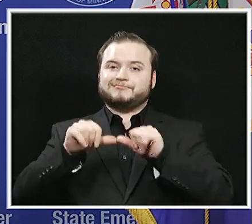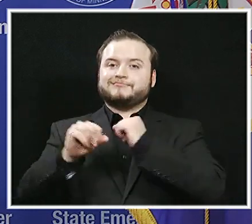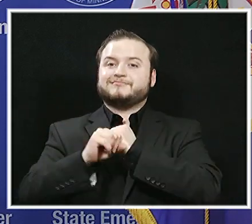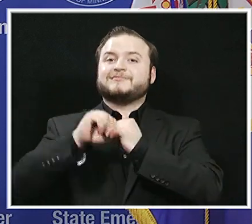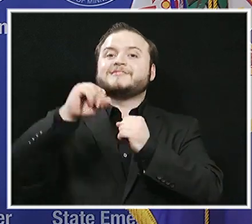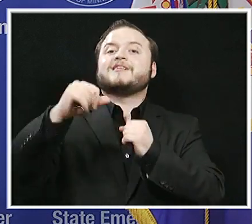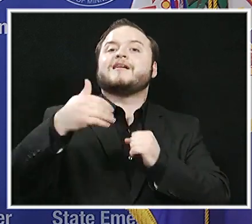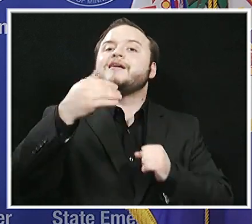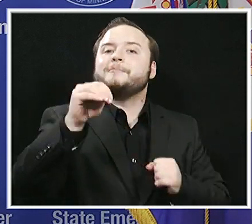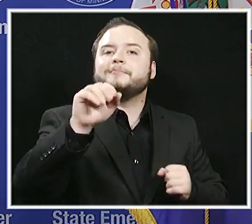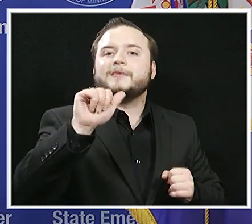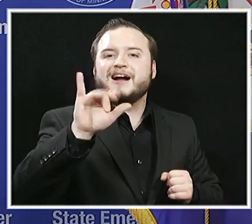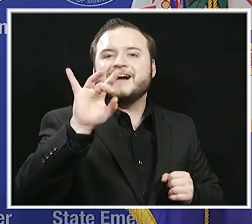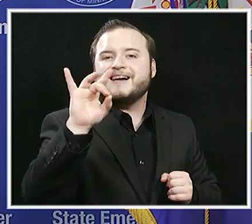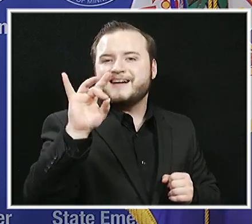accommodations 'til Monday the 18th of May.